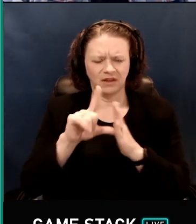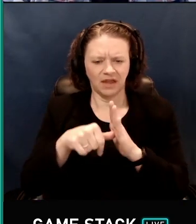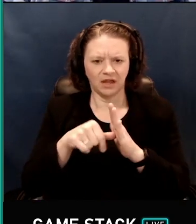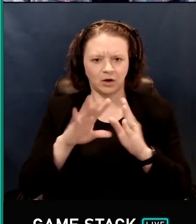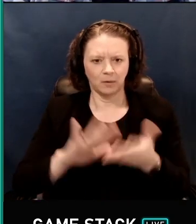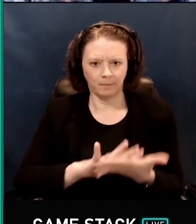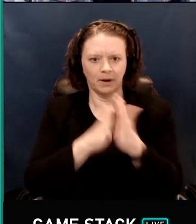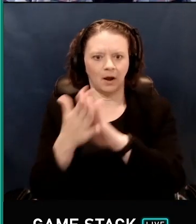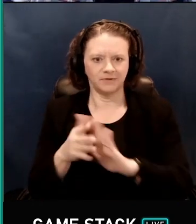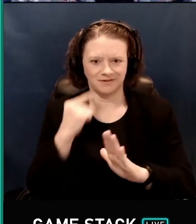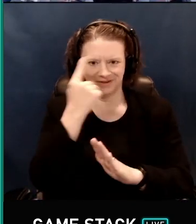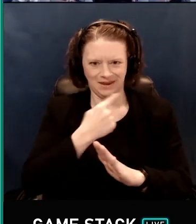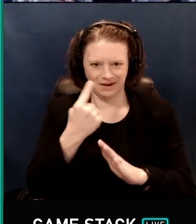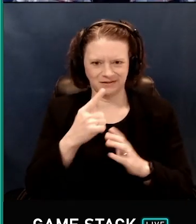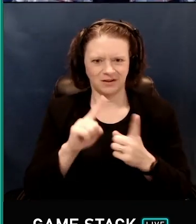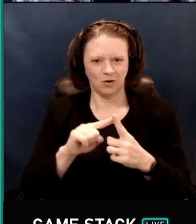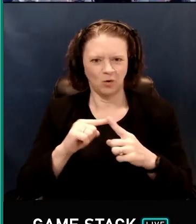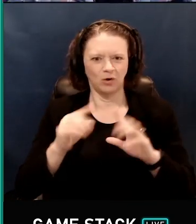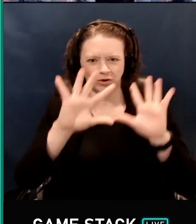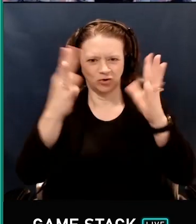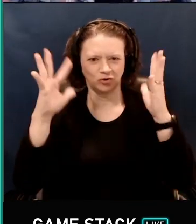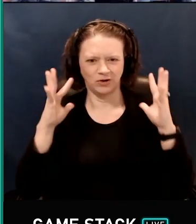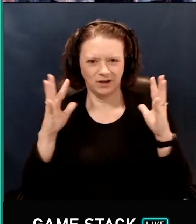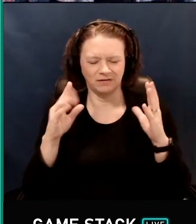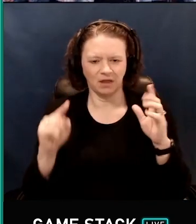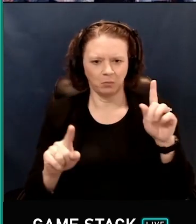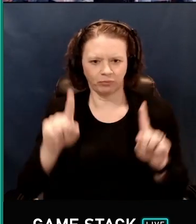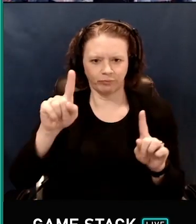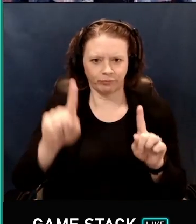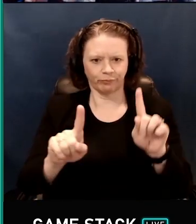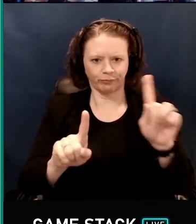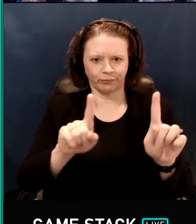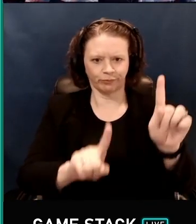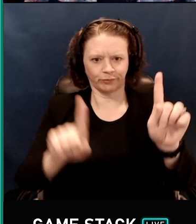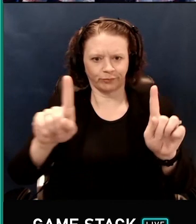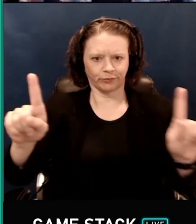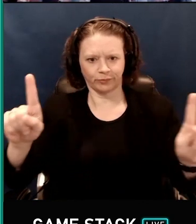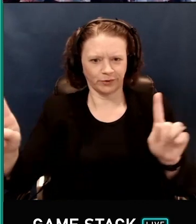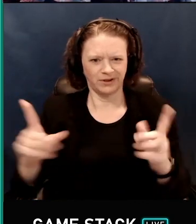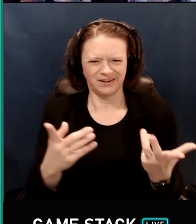It's a little bit jarring. Especially if you're trying to, say, read a sign in the distance and you've got to